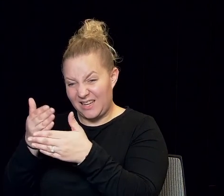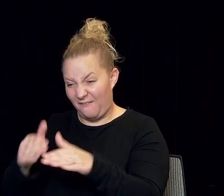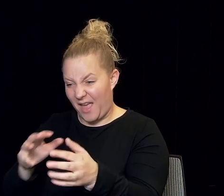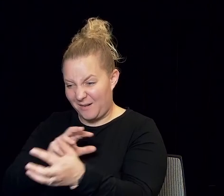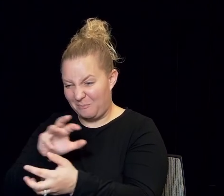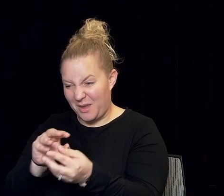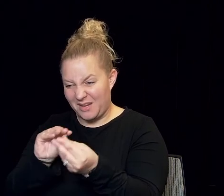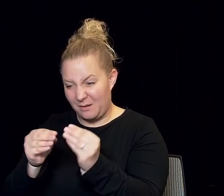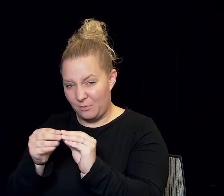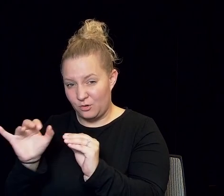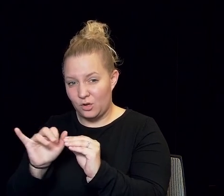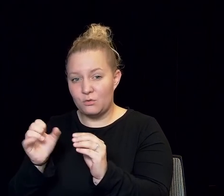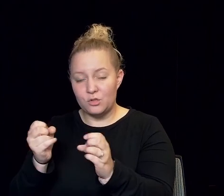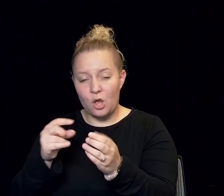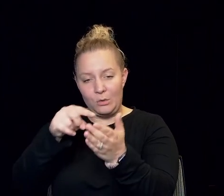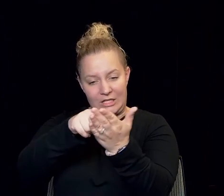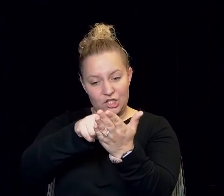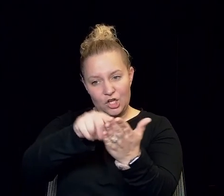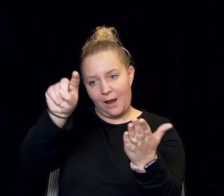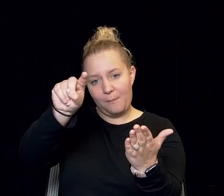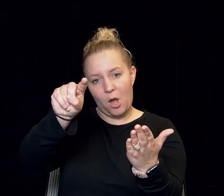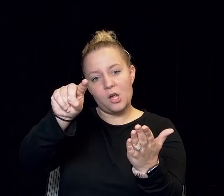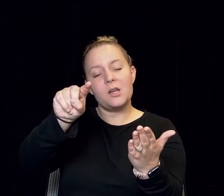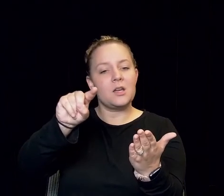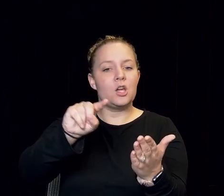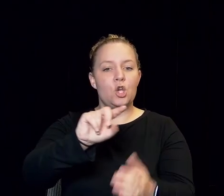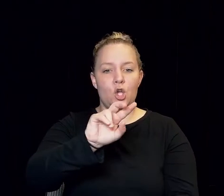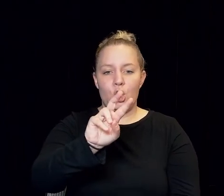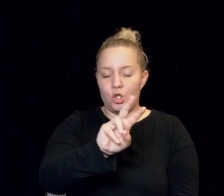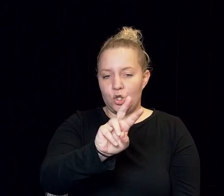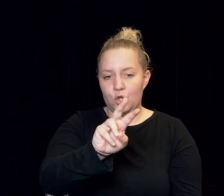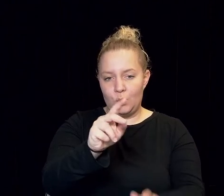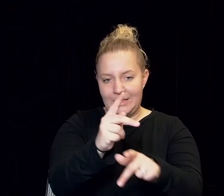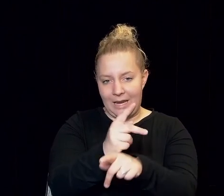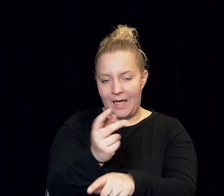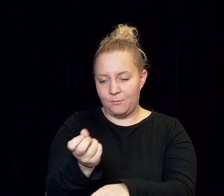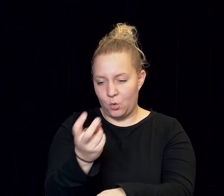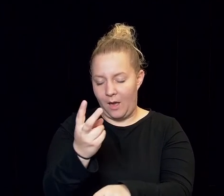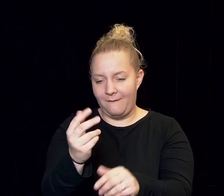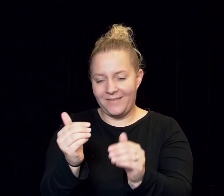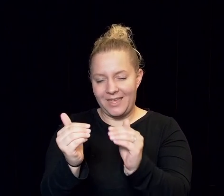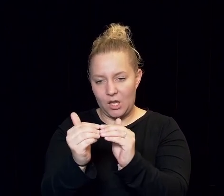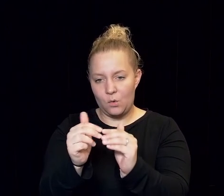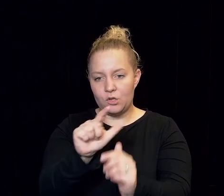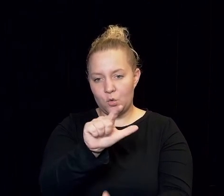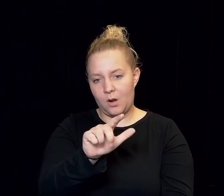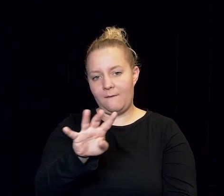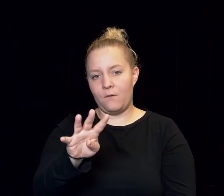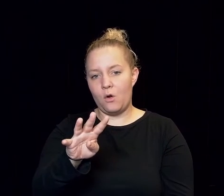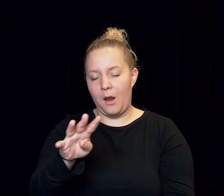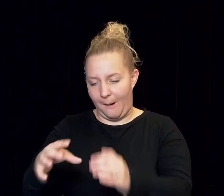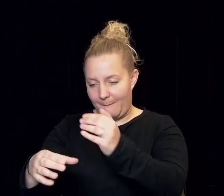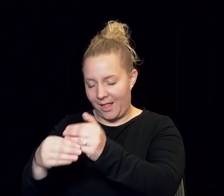to go ahead and check mark it. So, 2 times 12, we get 24 plus 1 more we get 25. And then. you're